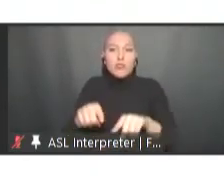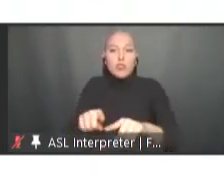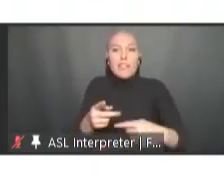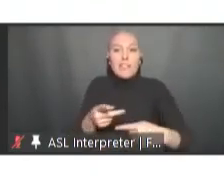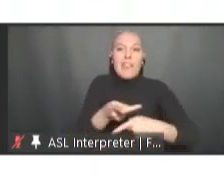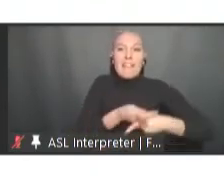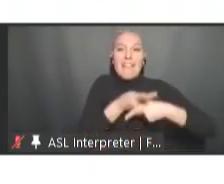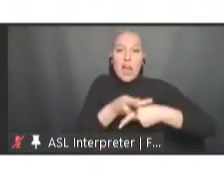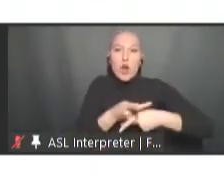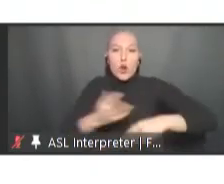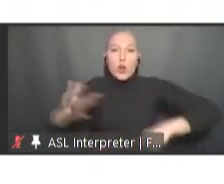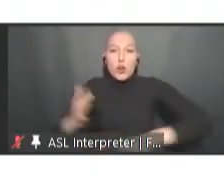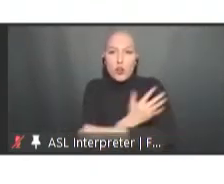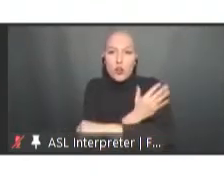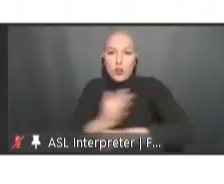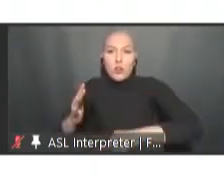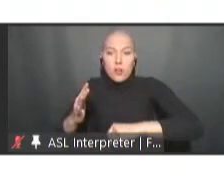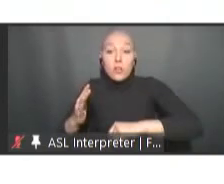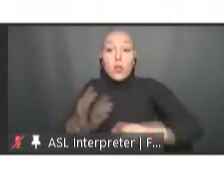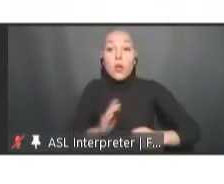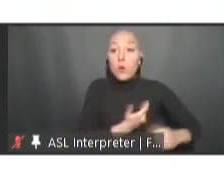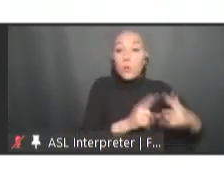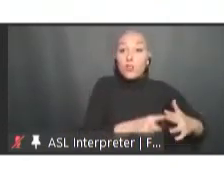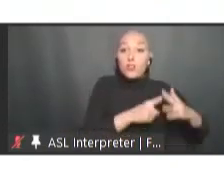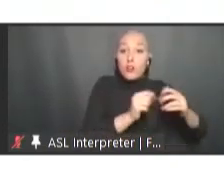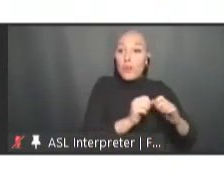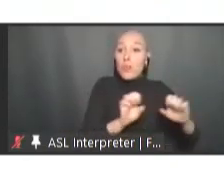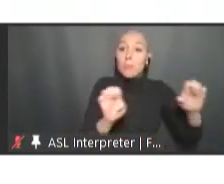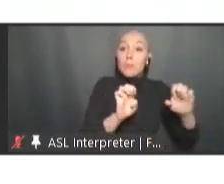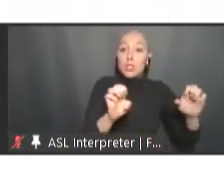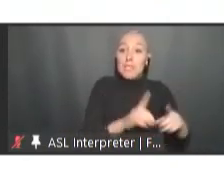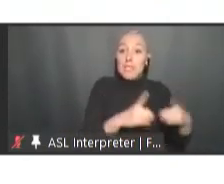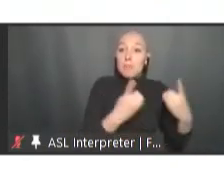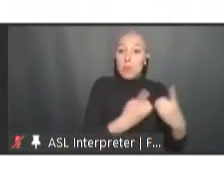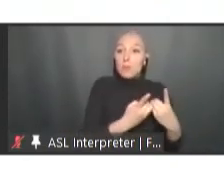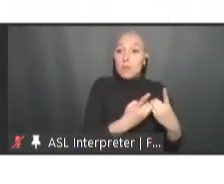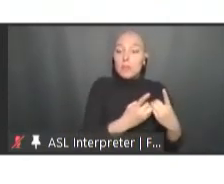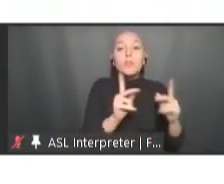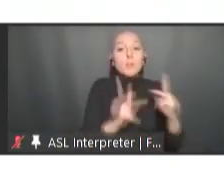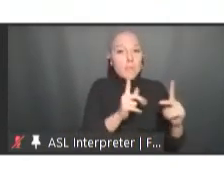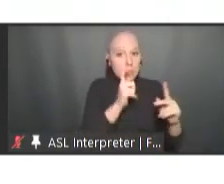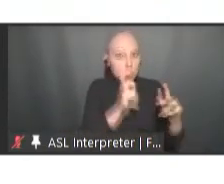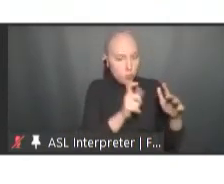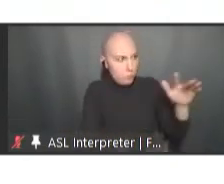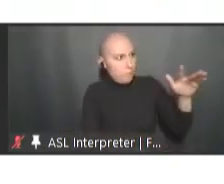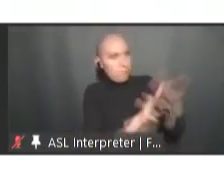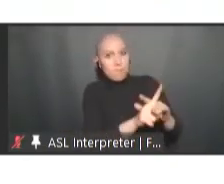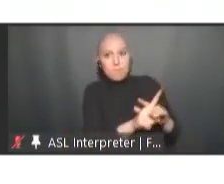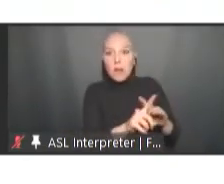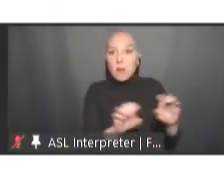we started with the emergency departments so that patients coming into the ED for trauma